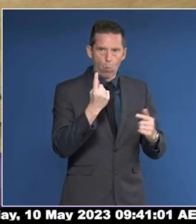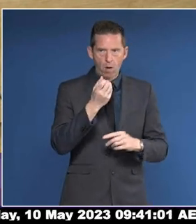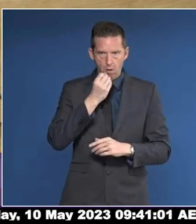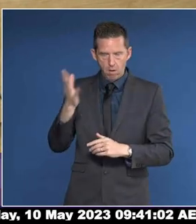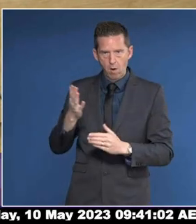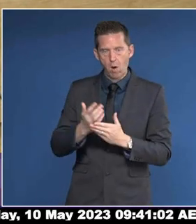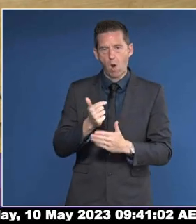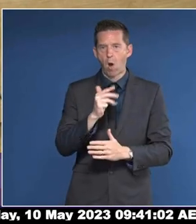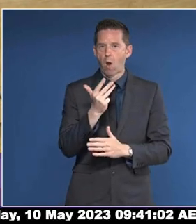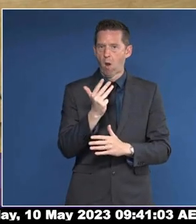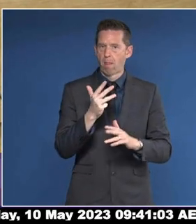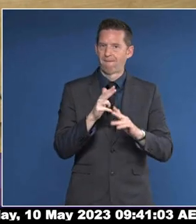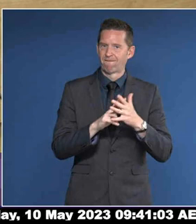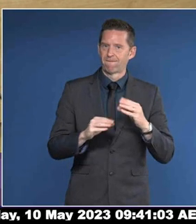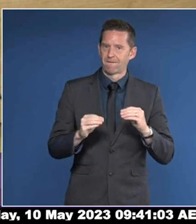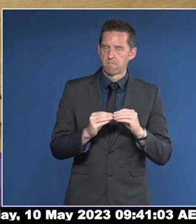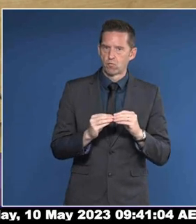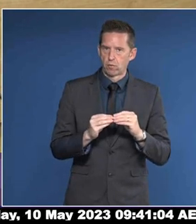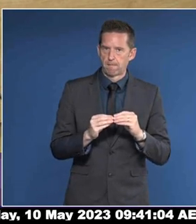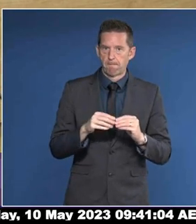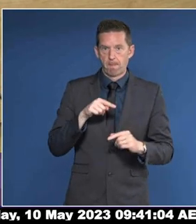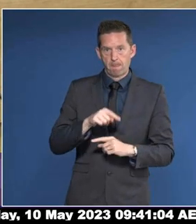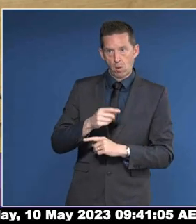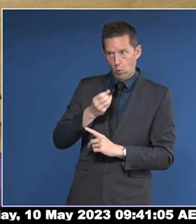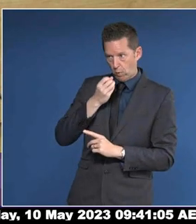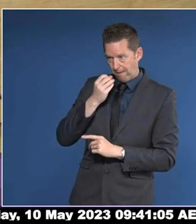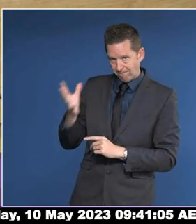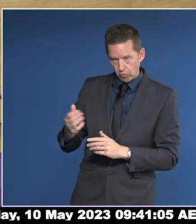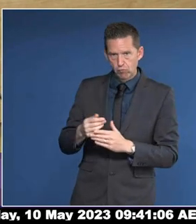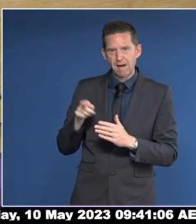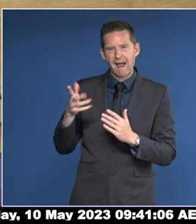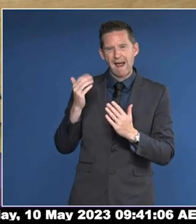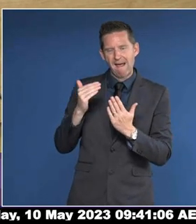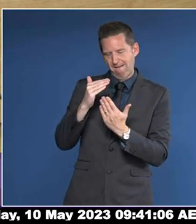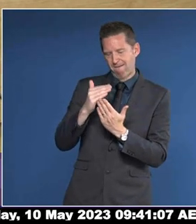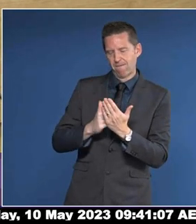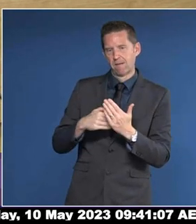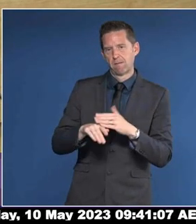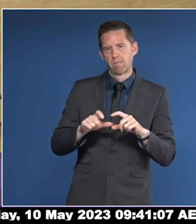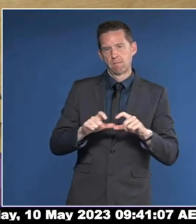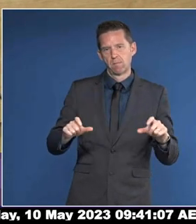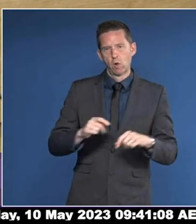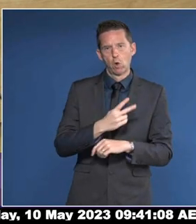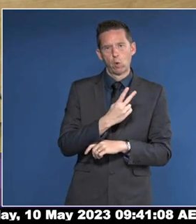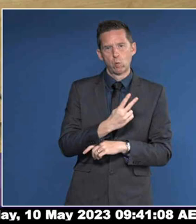February. That notification, if it assists, is set out at paragraph 284, and it's a